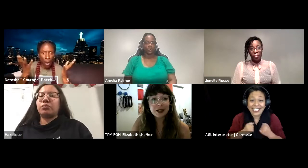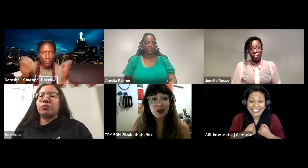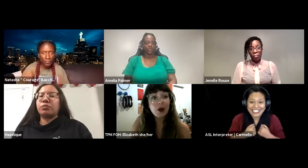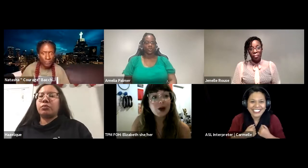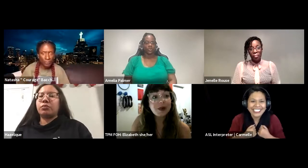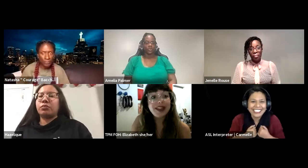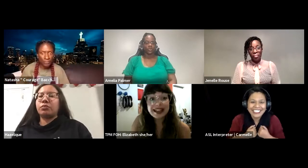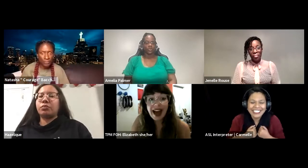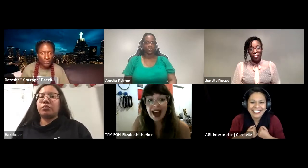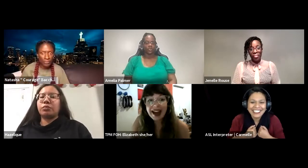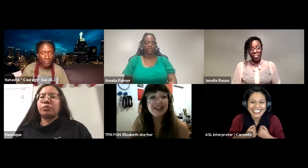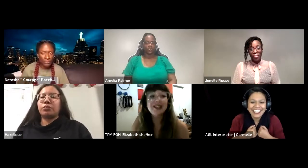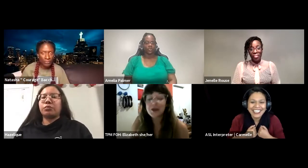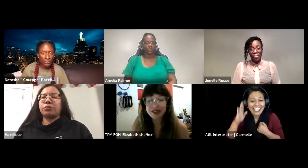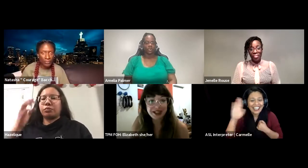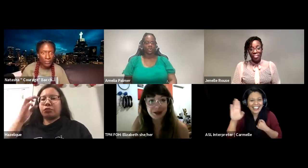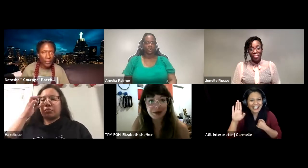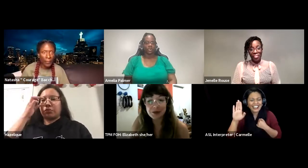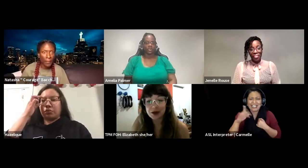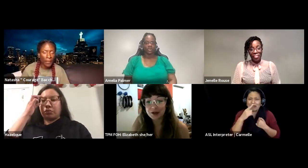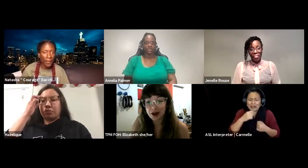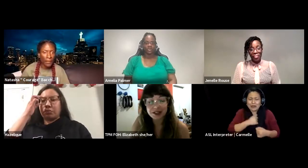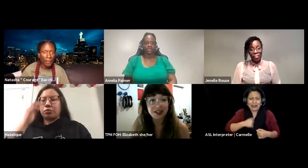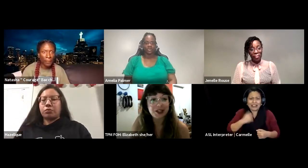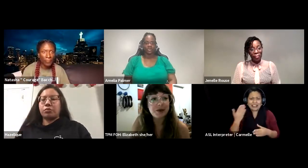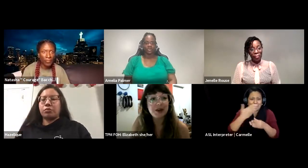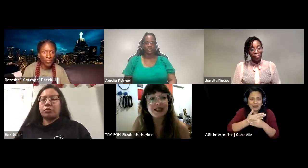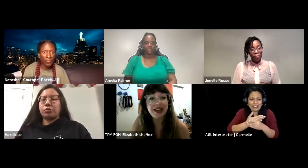yes? - yes hi i don't mean to interrupt this wonderful conversation but we did